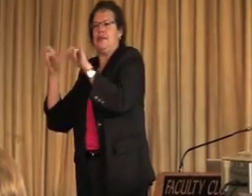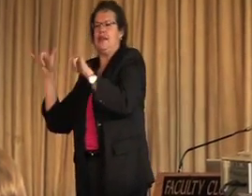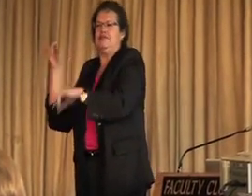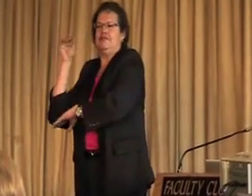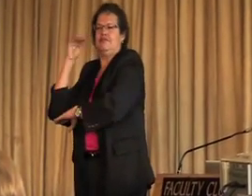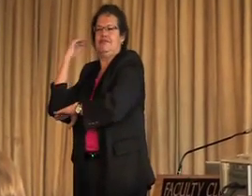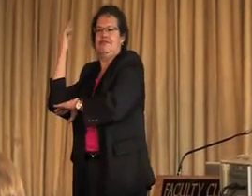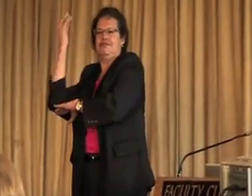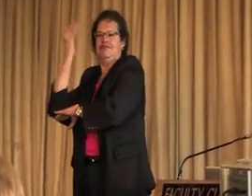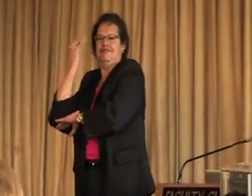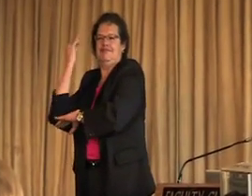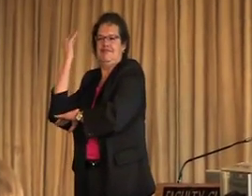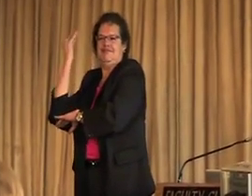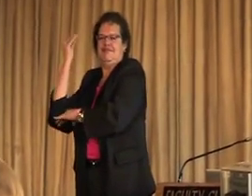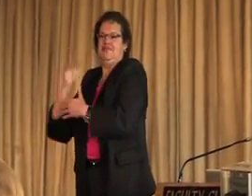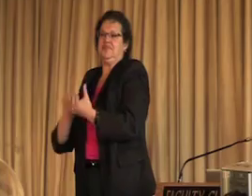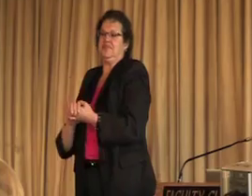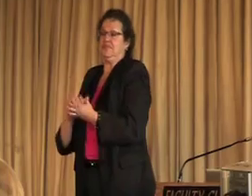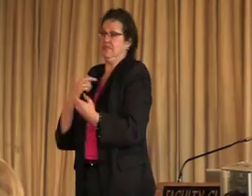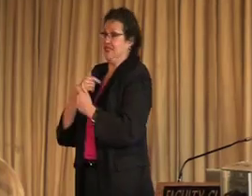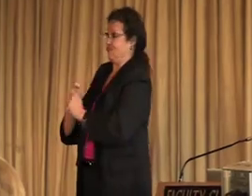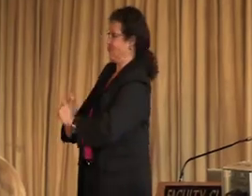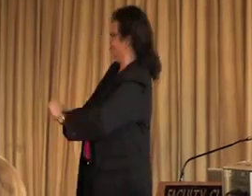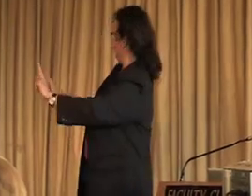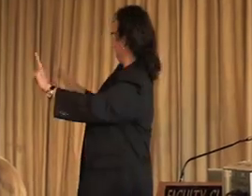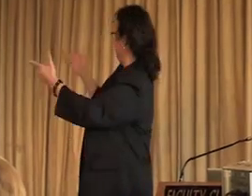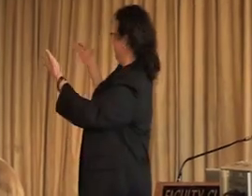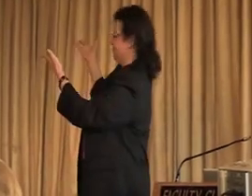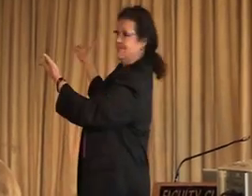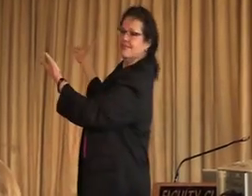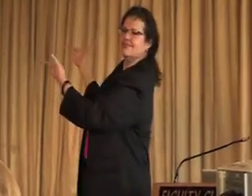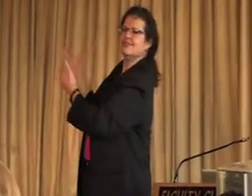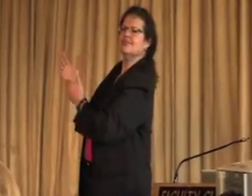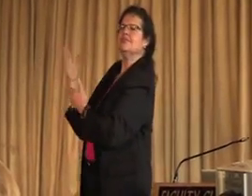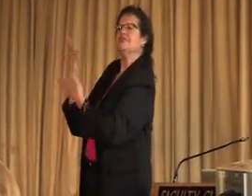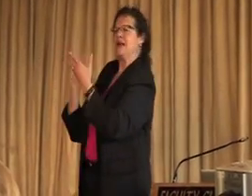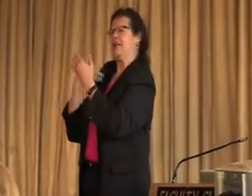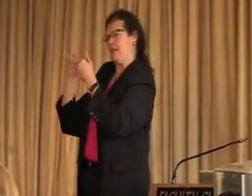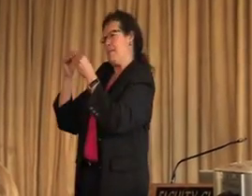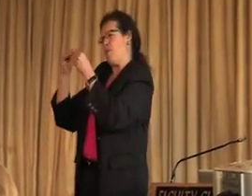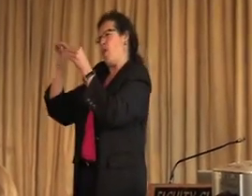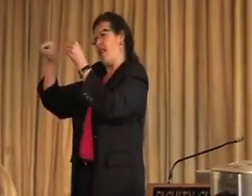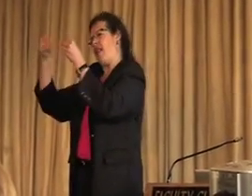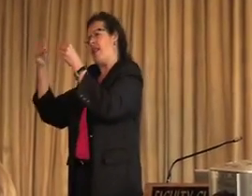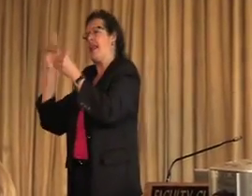in the future. So I would like you to sit back and enjoy my talk, but also at the same